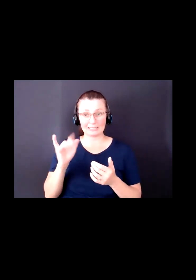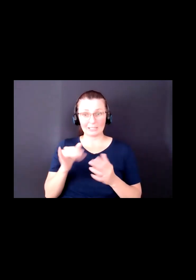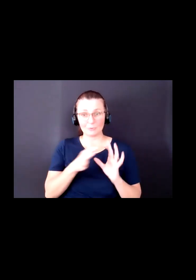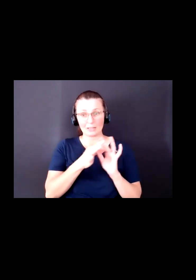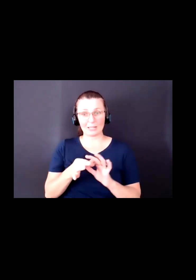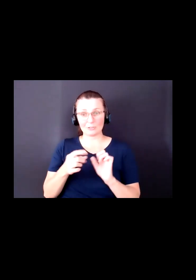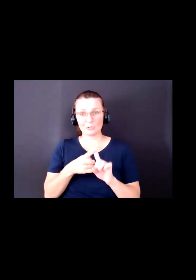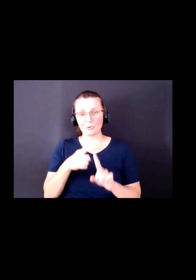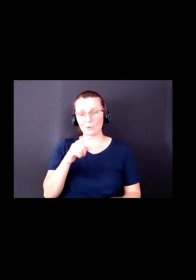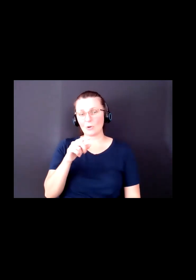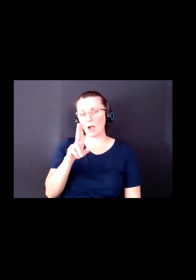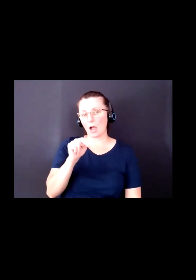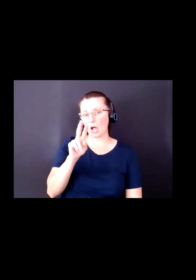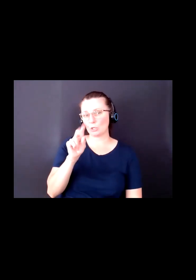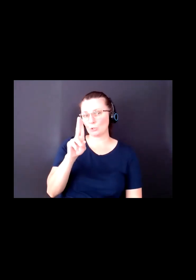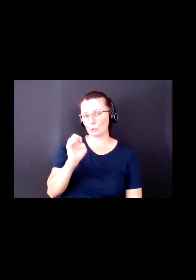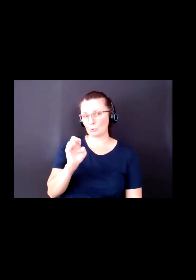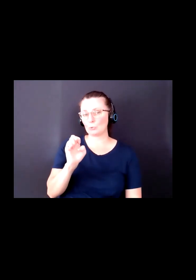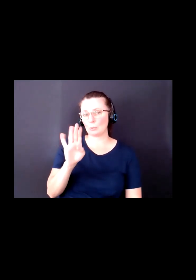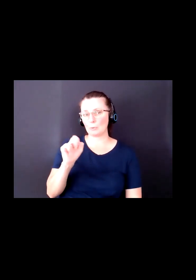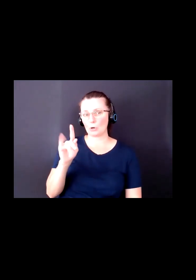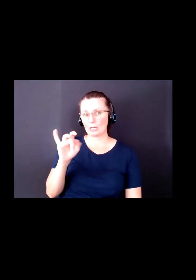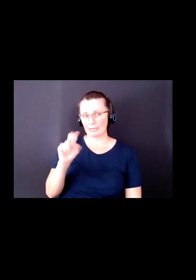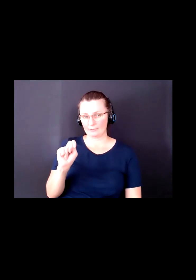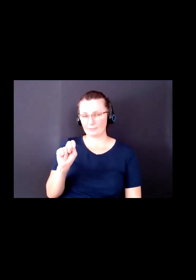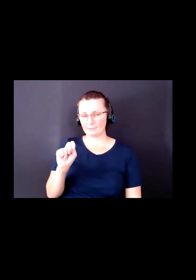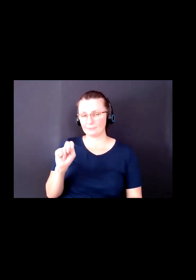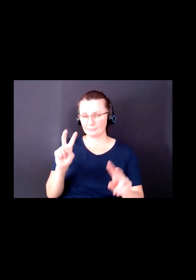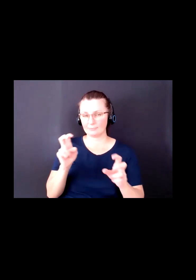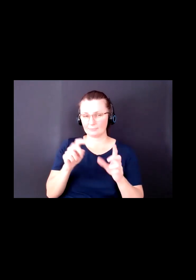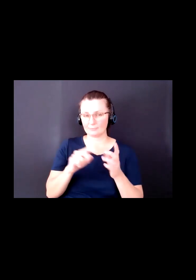and local governments are obligated to consider the cost of the